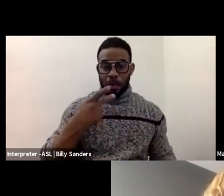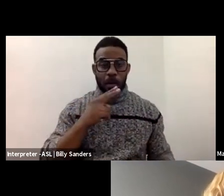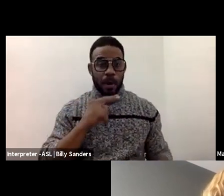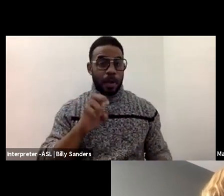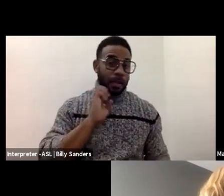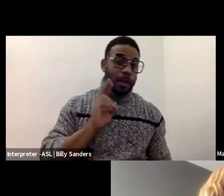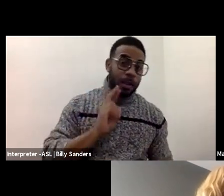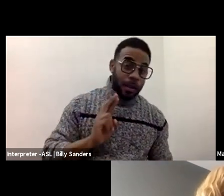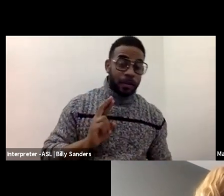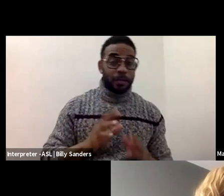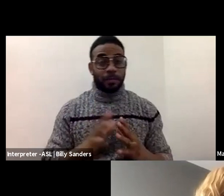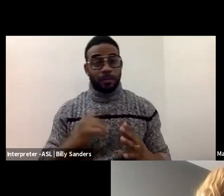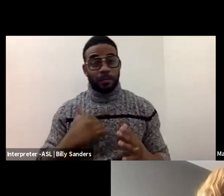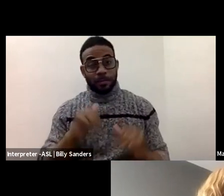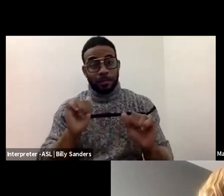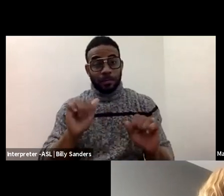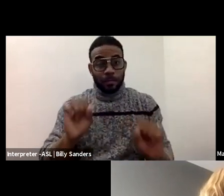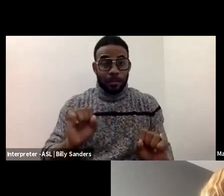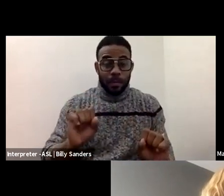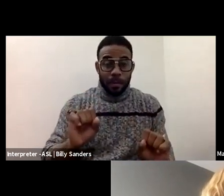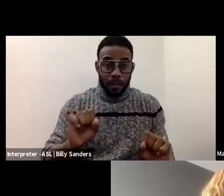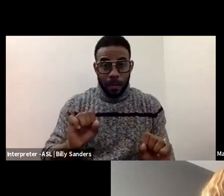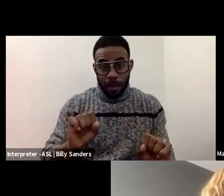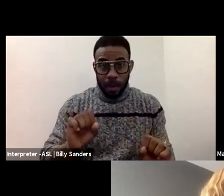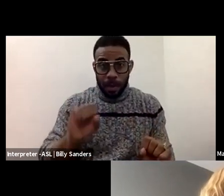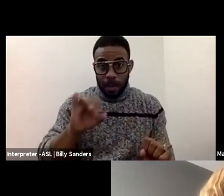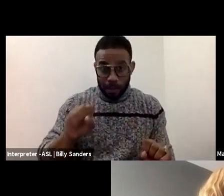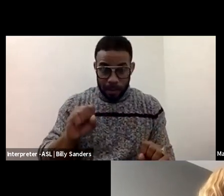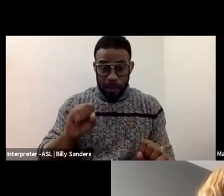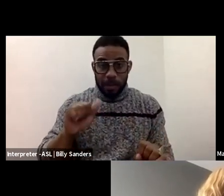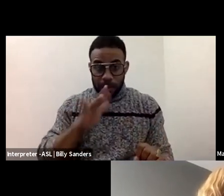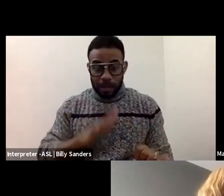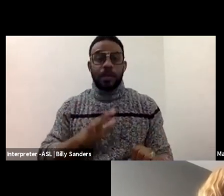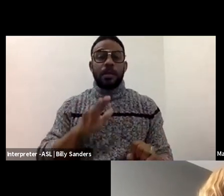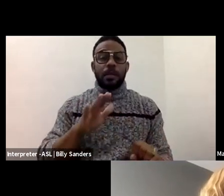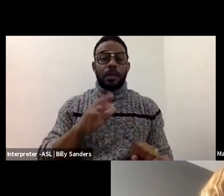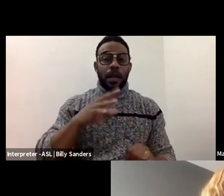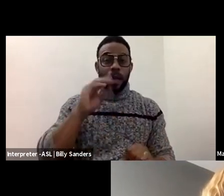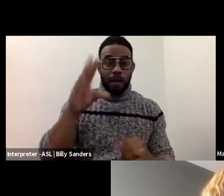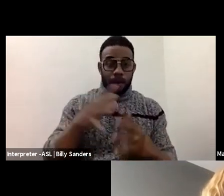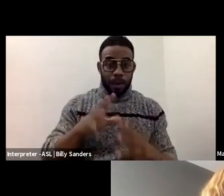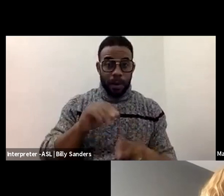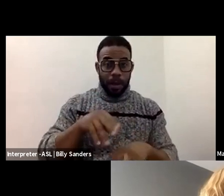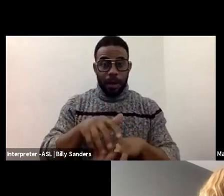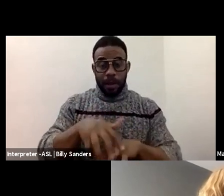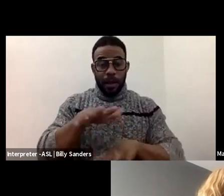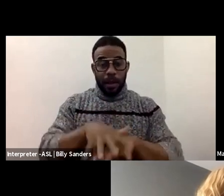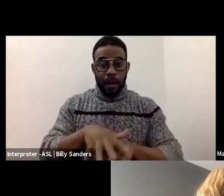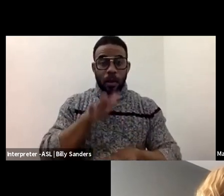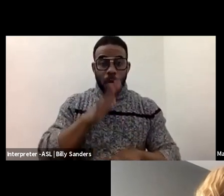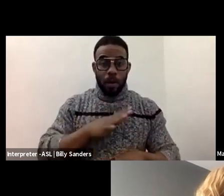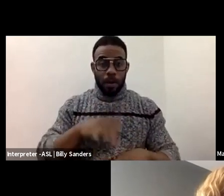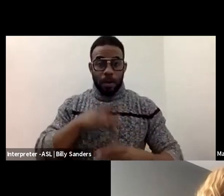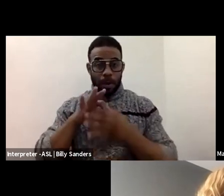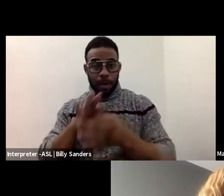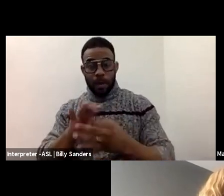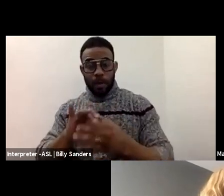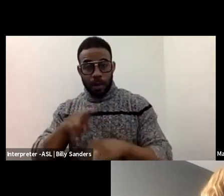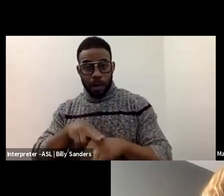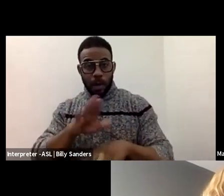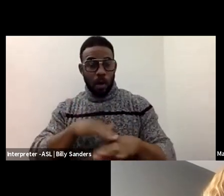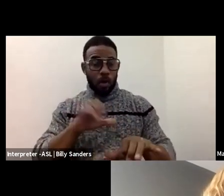And I am an able-bodied, cis-gendered African American and Native woman with a spiritual connection to nature and a calling to doing the empowering